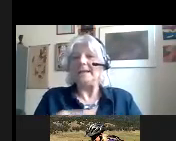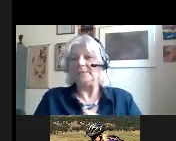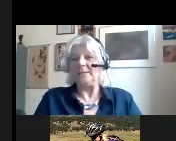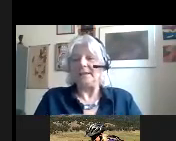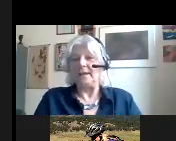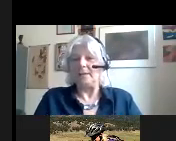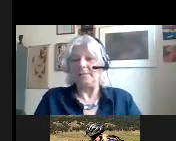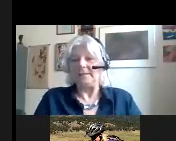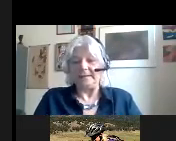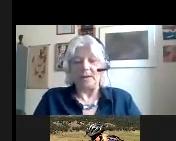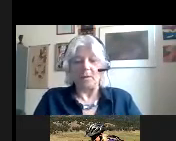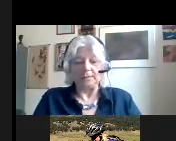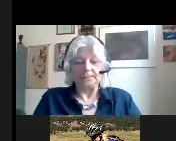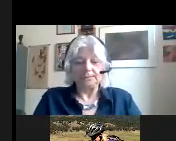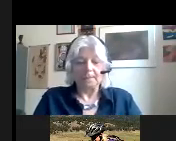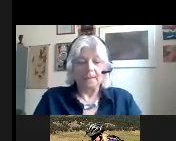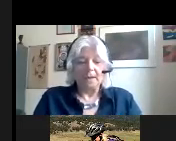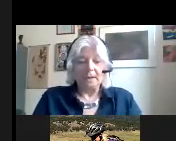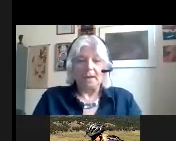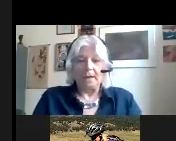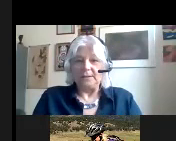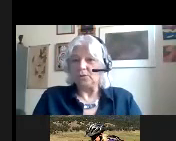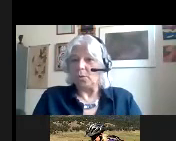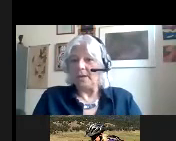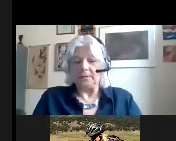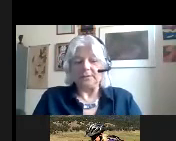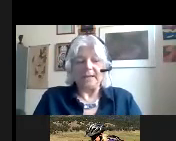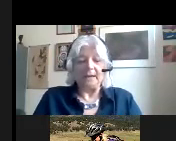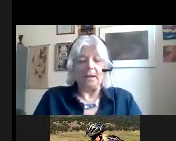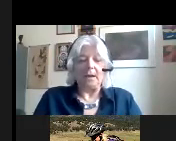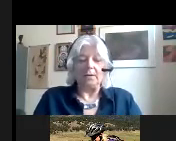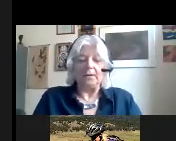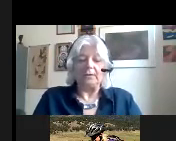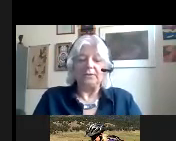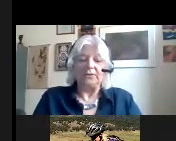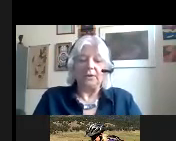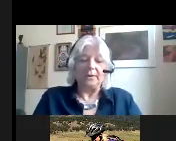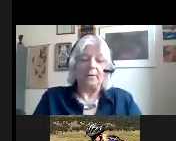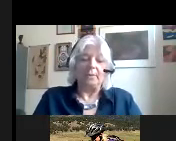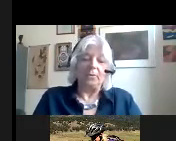debt to income is equal. Since 2013 auto lenders have shelled out more than